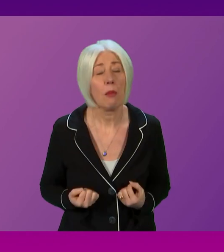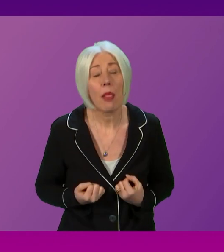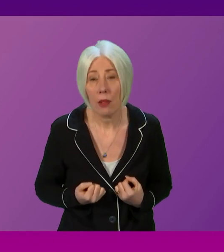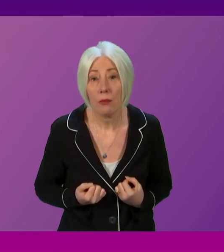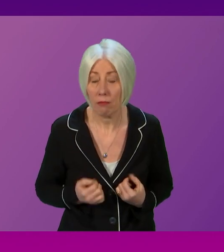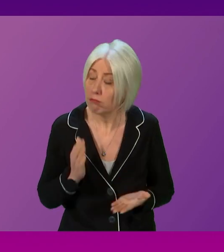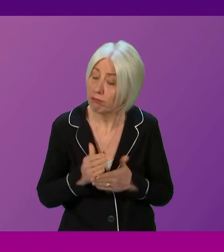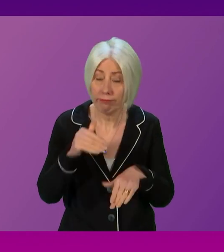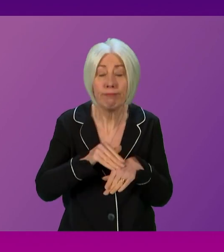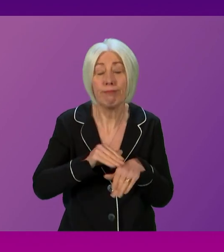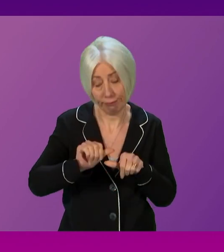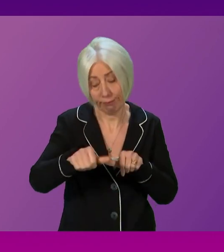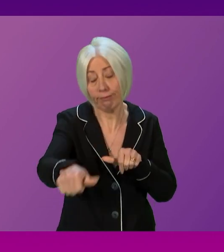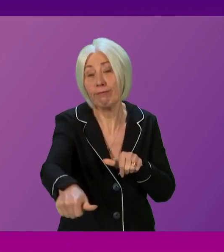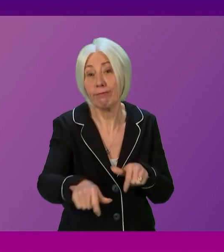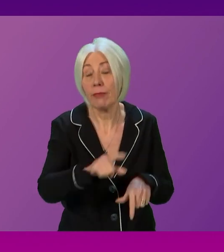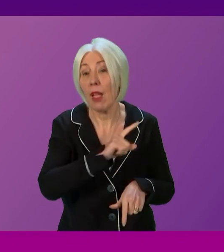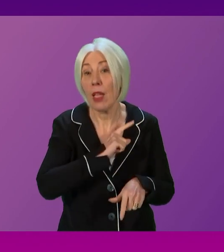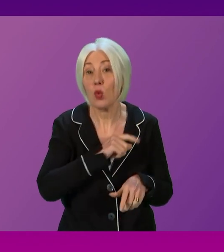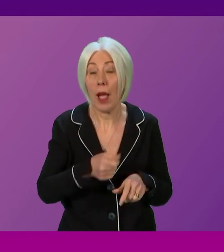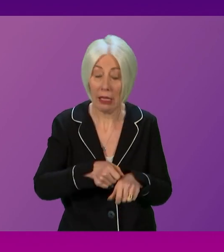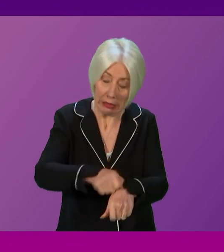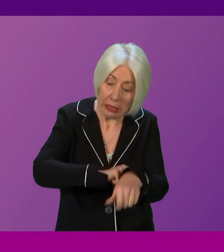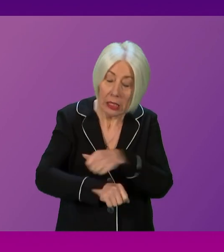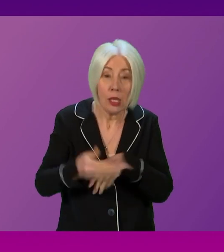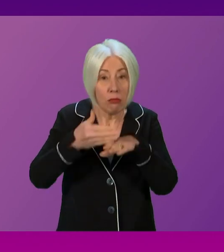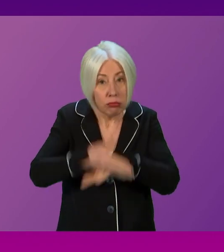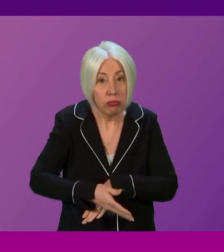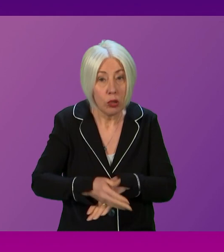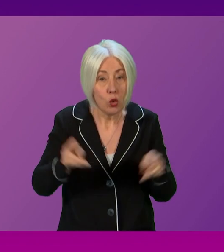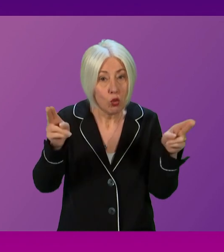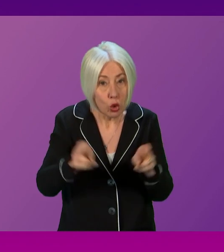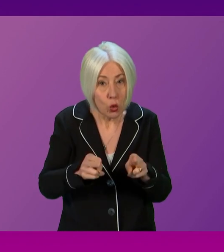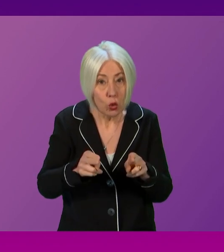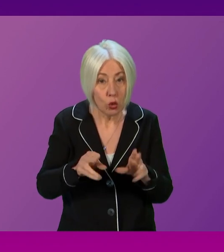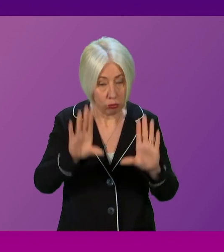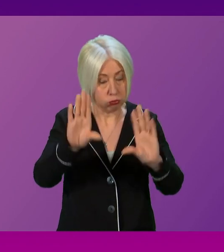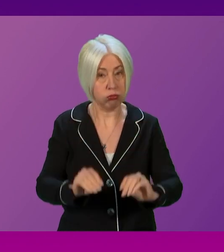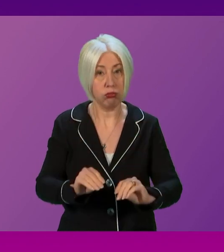have consequences, which is why we work so hard to reduce and eliminate long waits in the NHS.